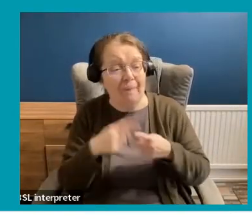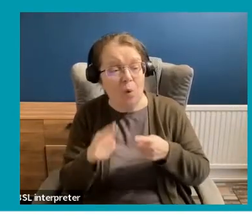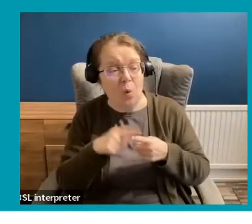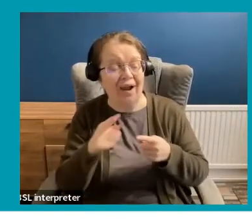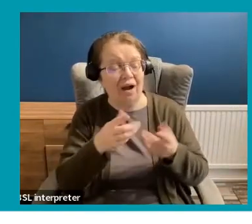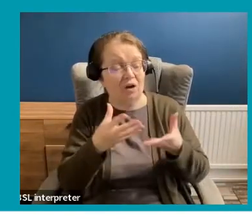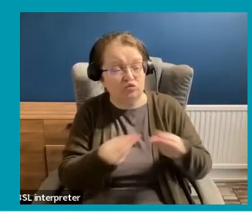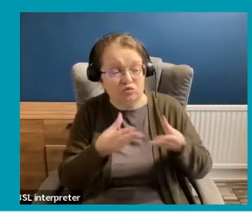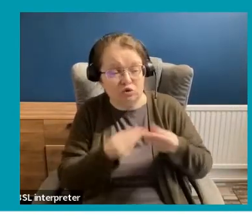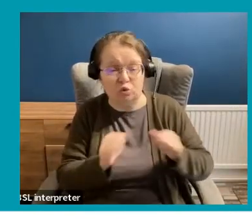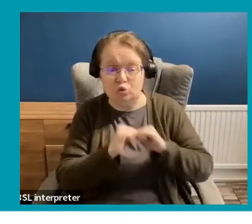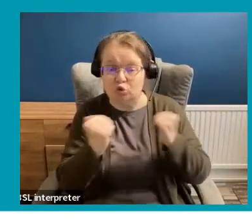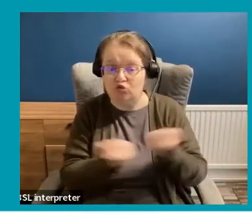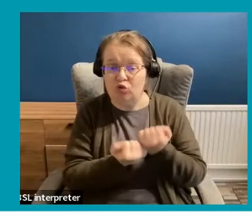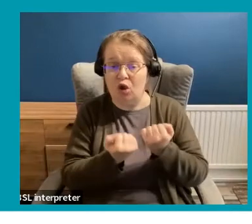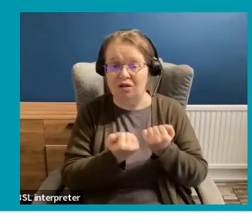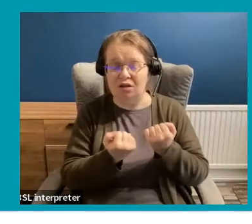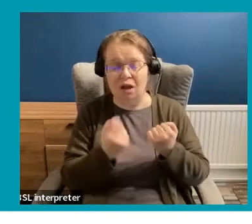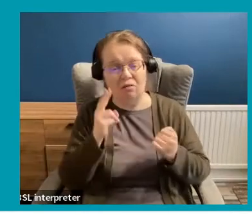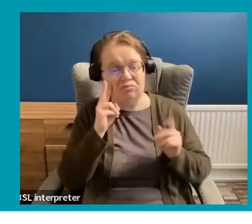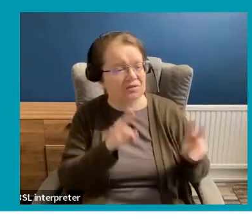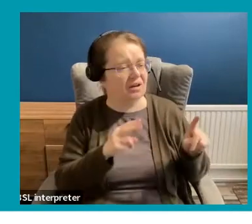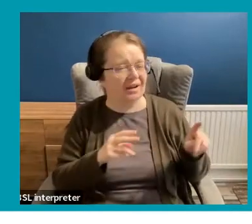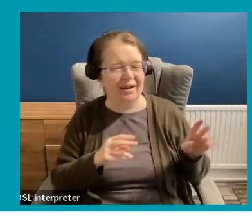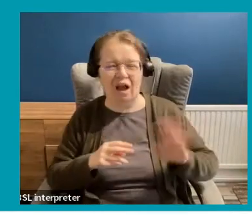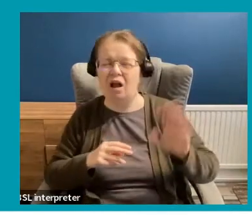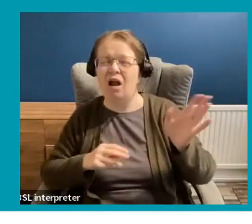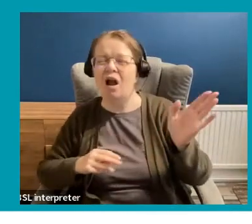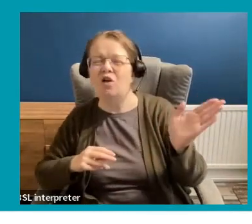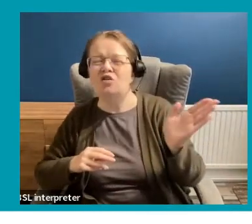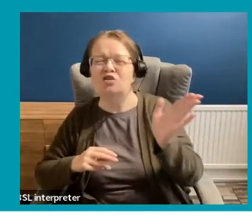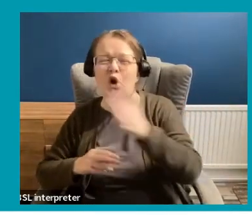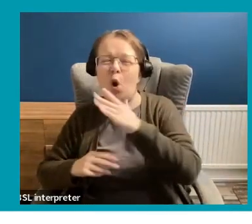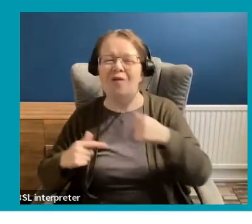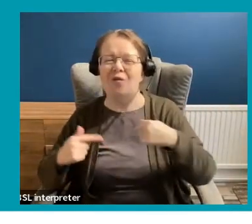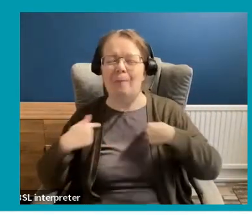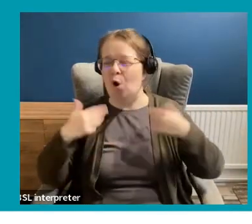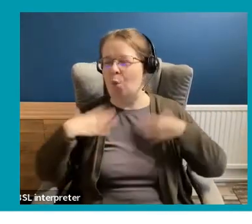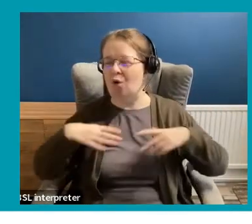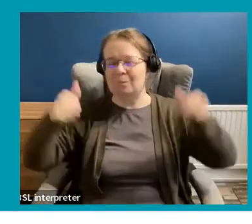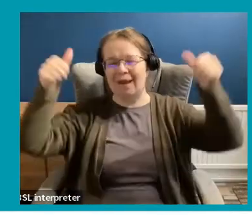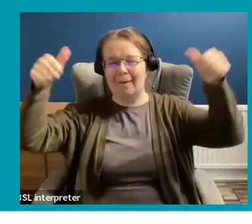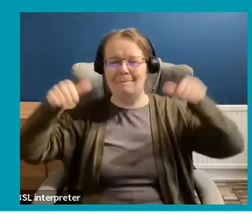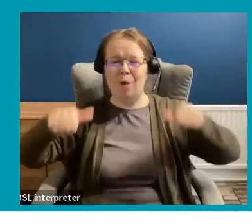employees see if there are people, not everybody wants to be a poster girl or boy, but if there are